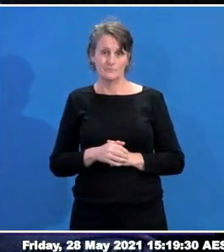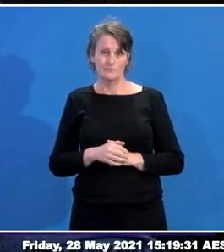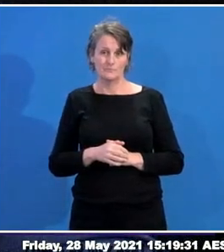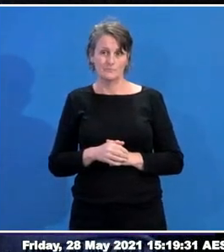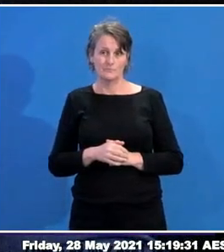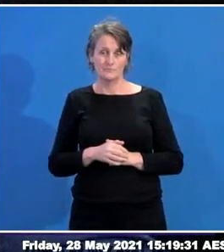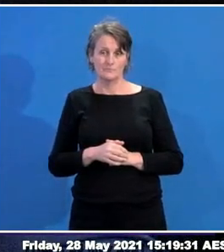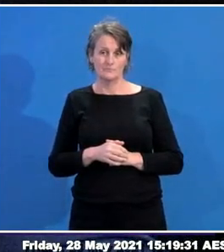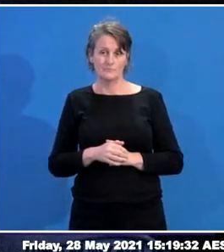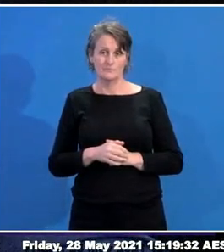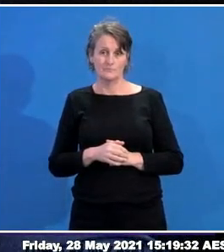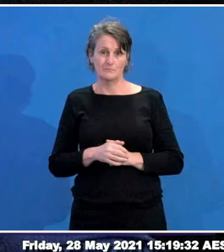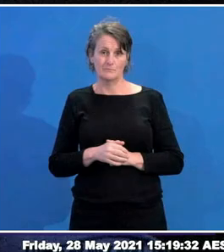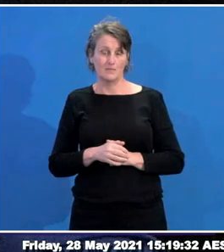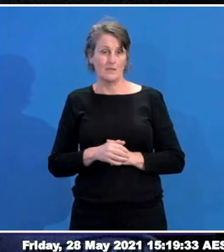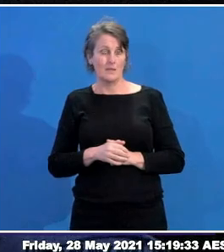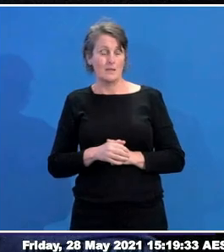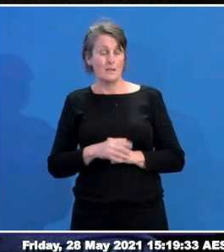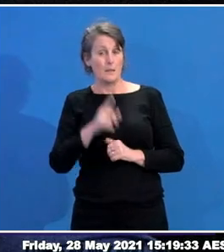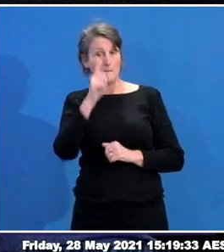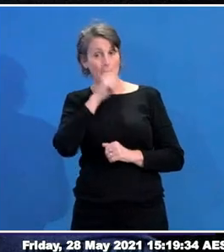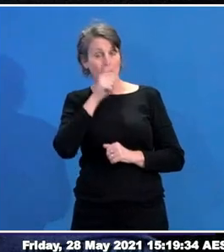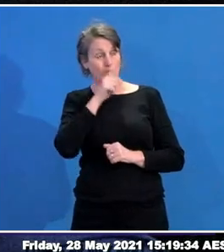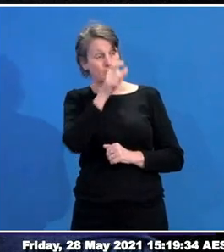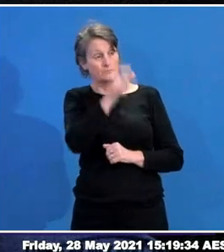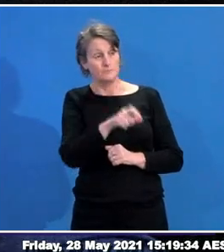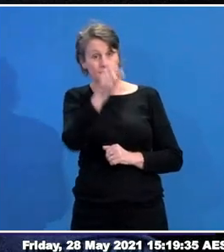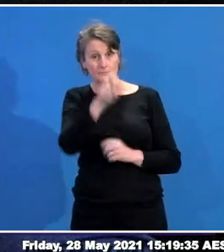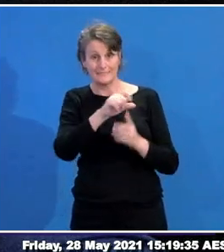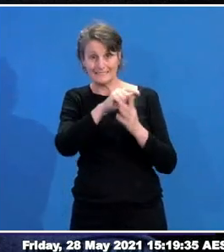The rights of people with disability to privacy are real rights.